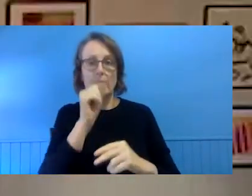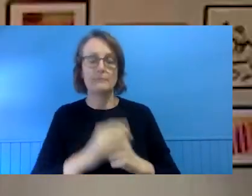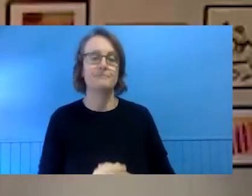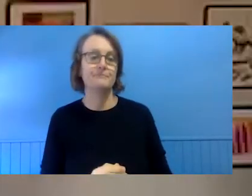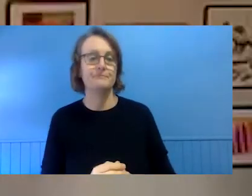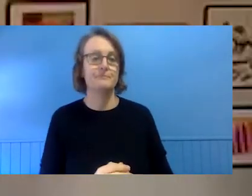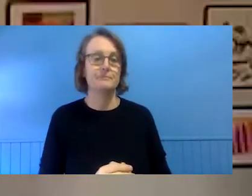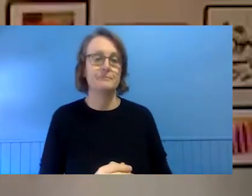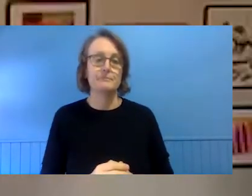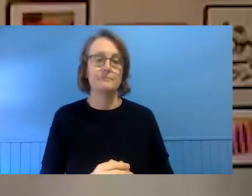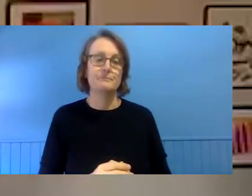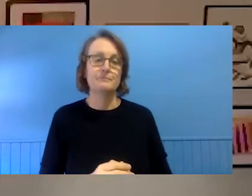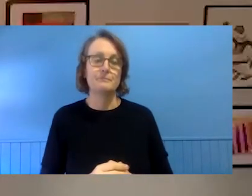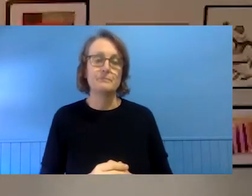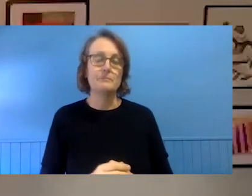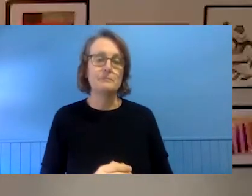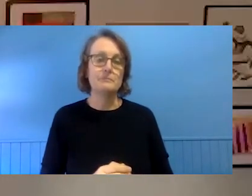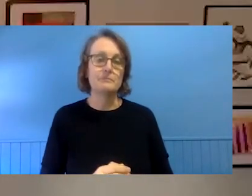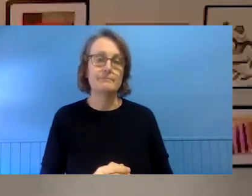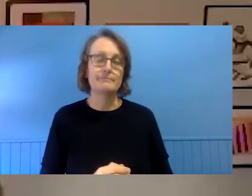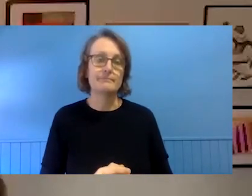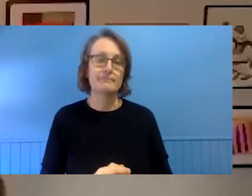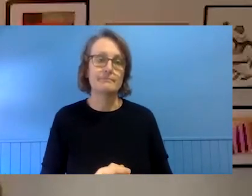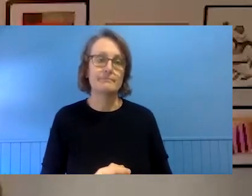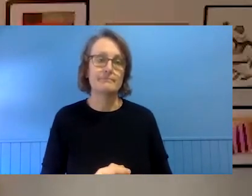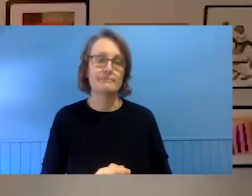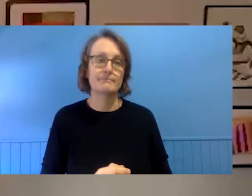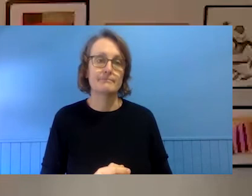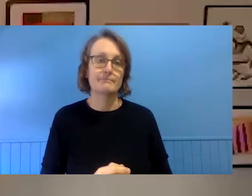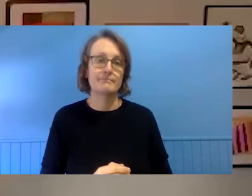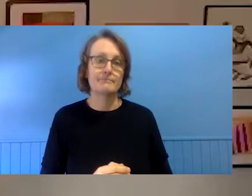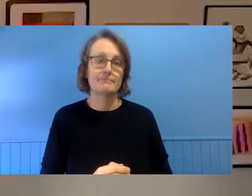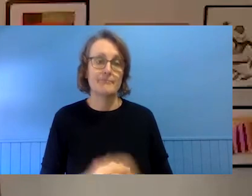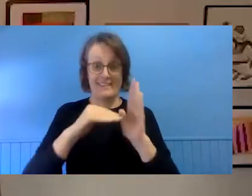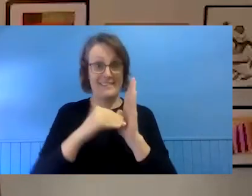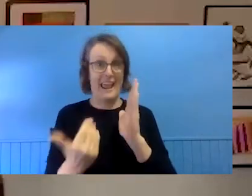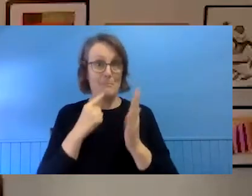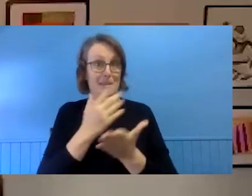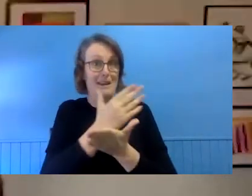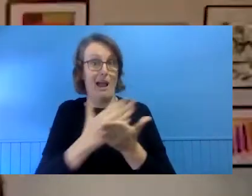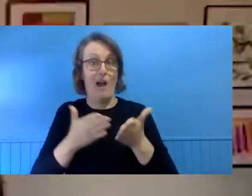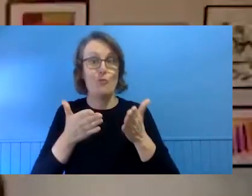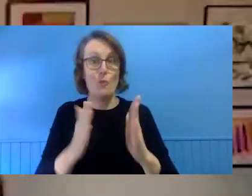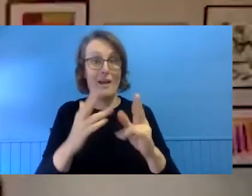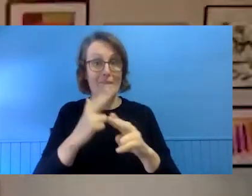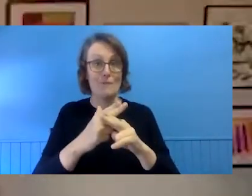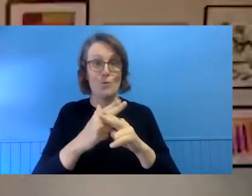from when we started the Creative Connections series on 1 April. We're